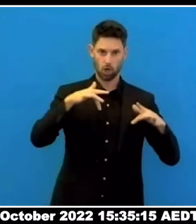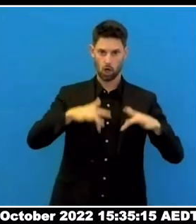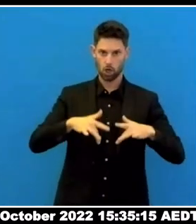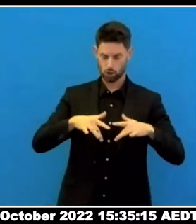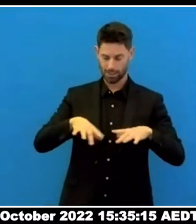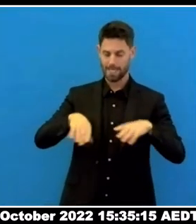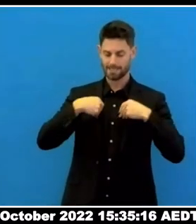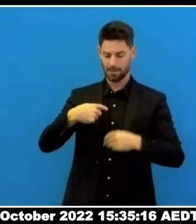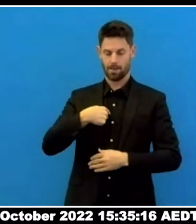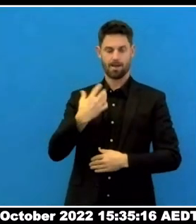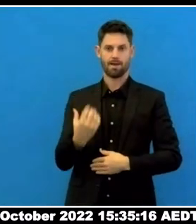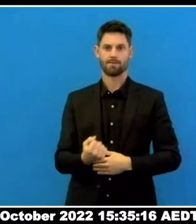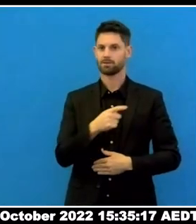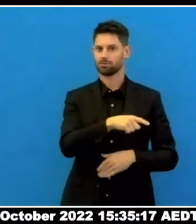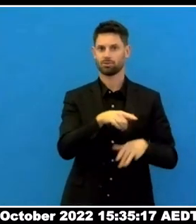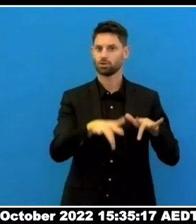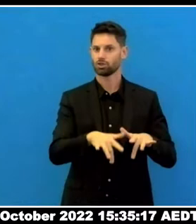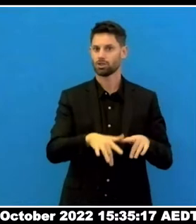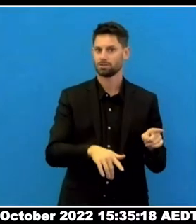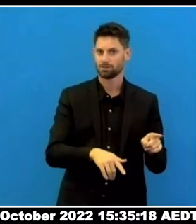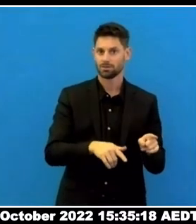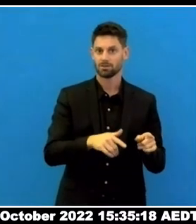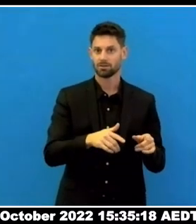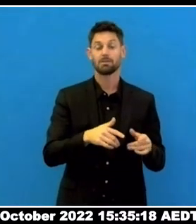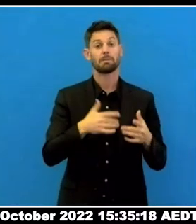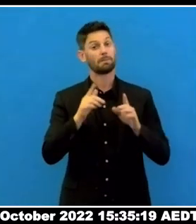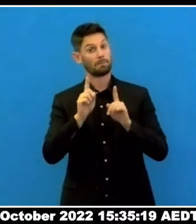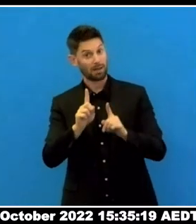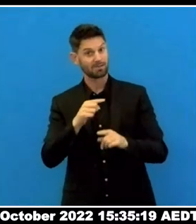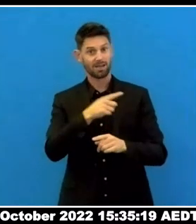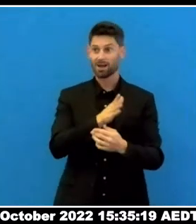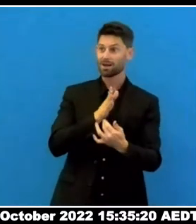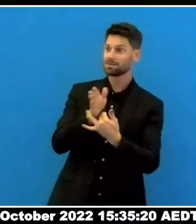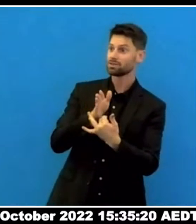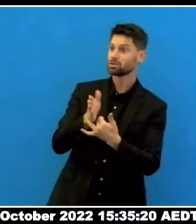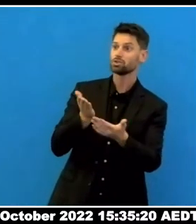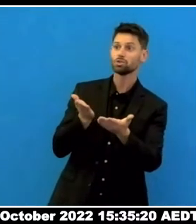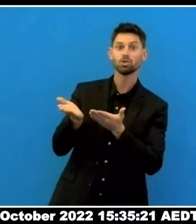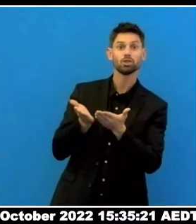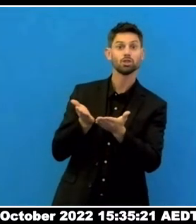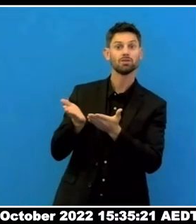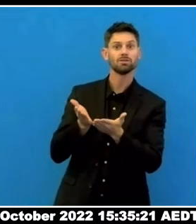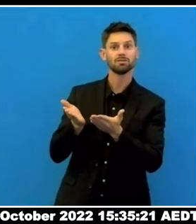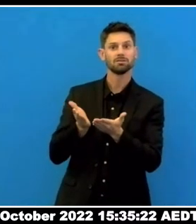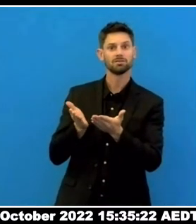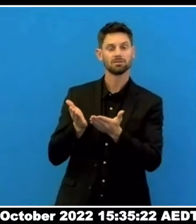Again, accessing to services that it has been just recently arrived